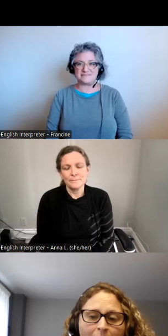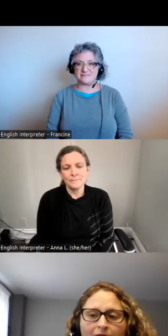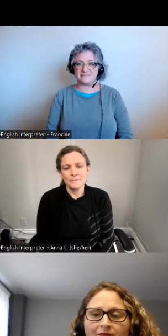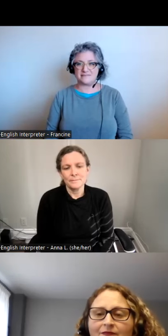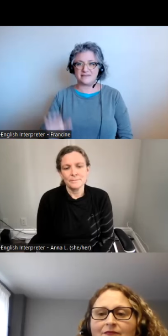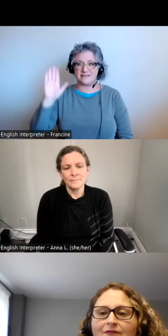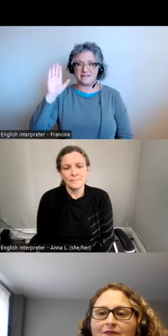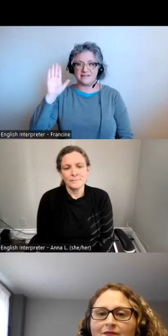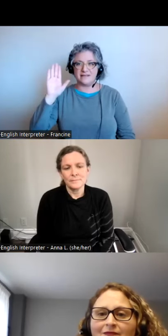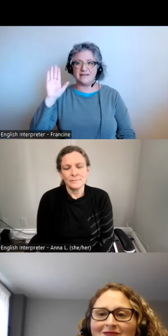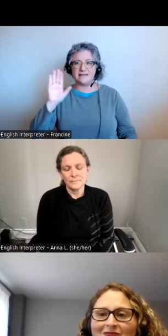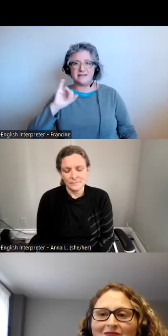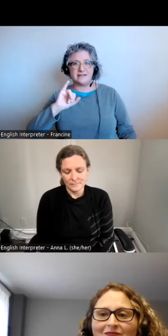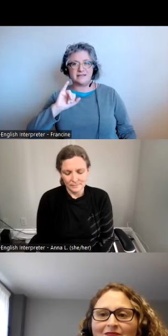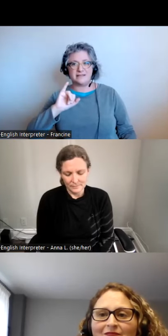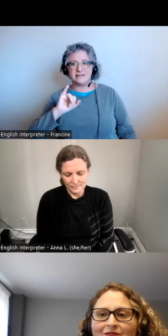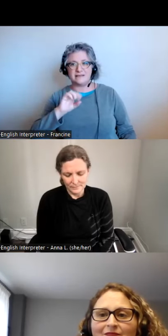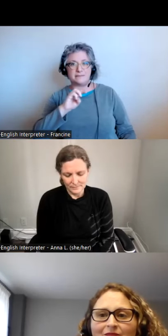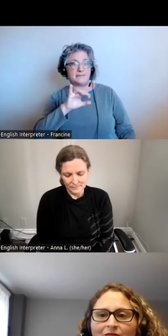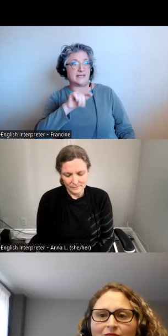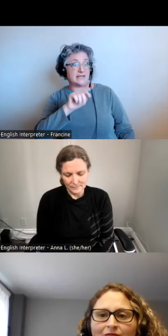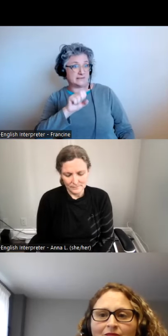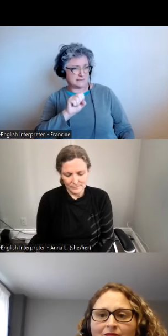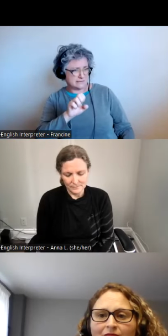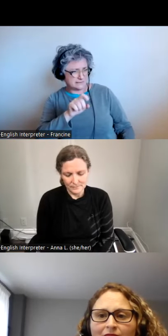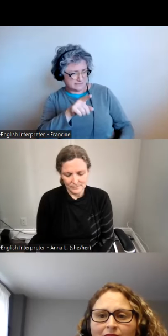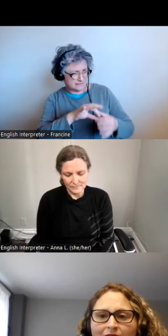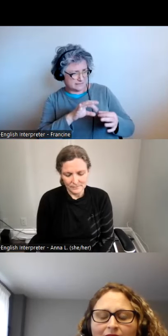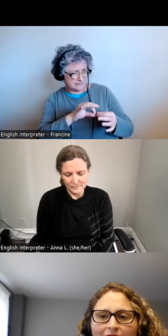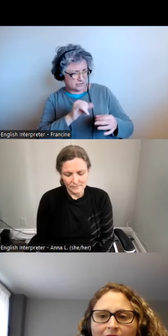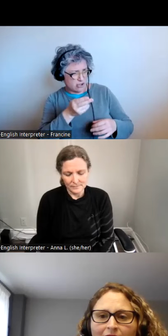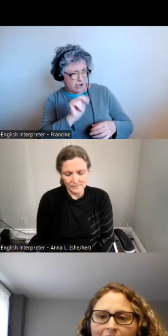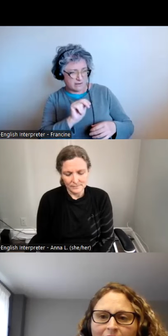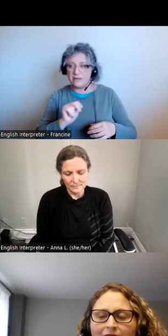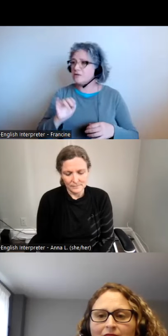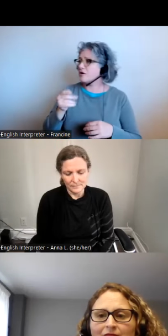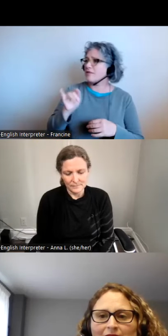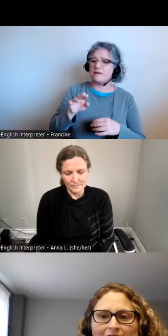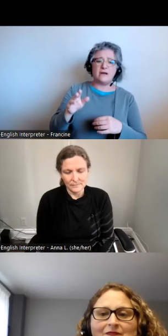now. Other questions for